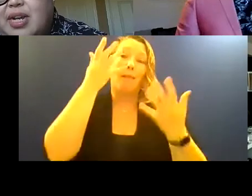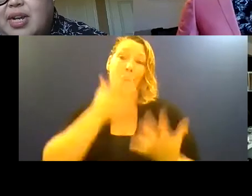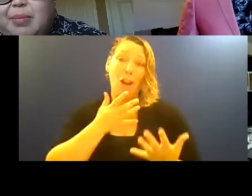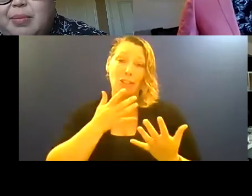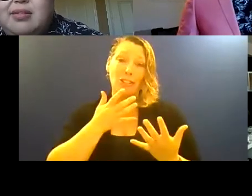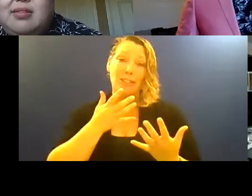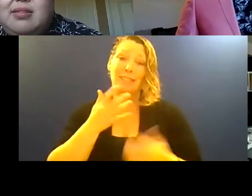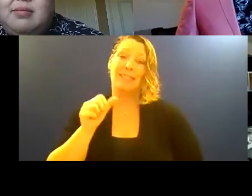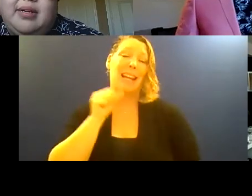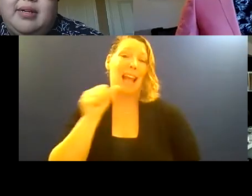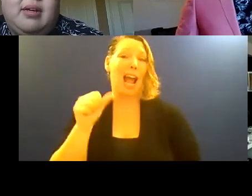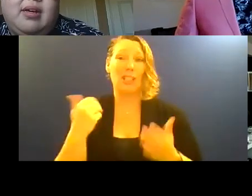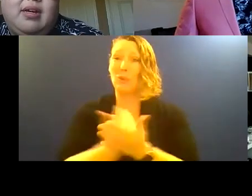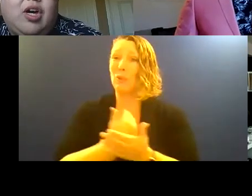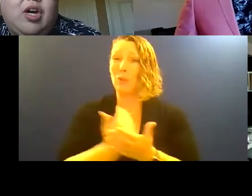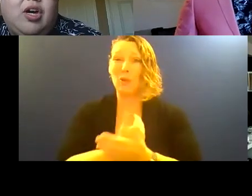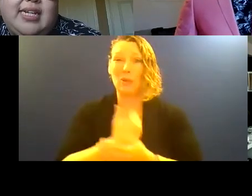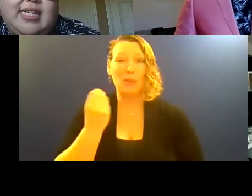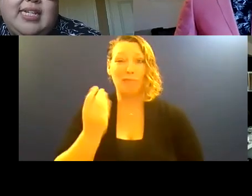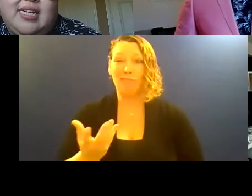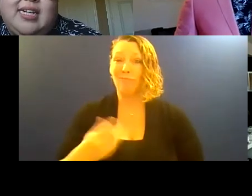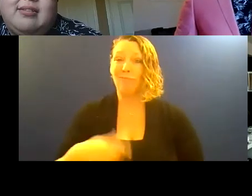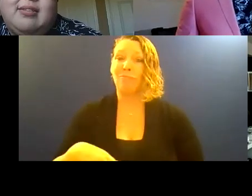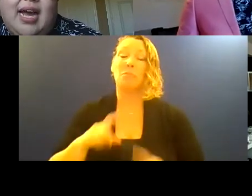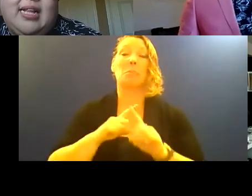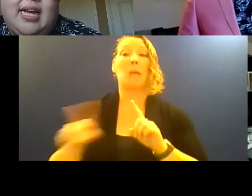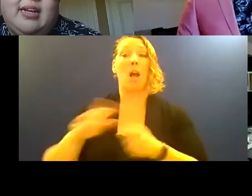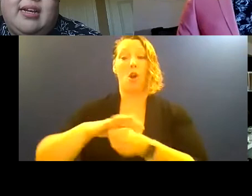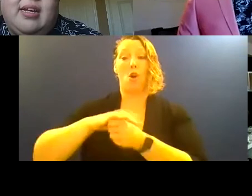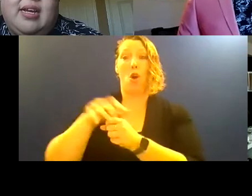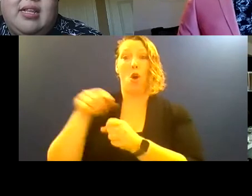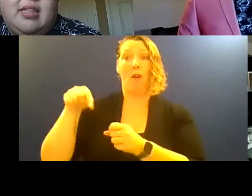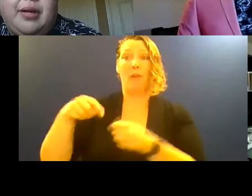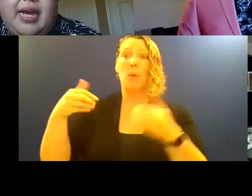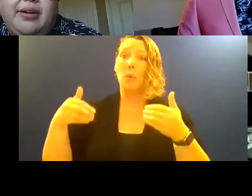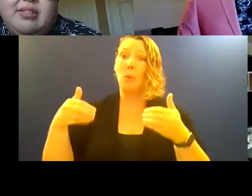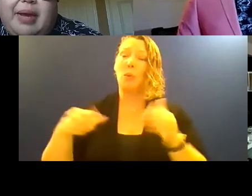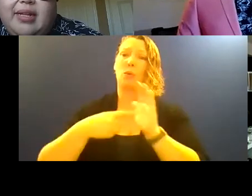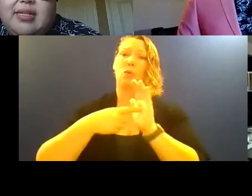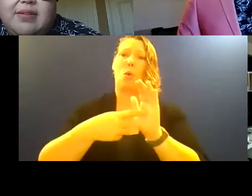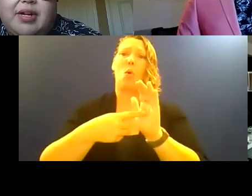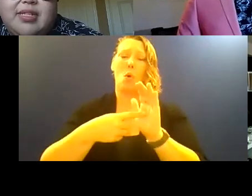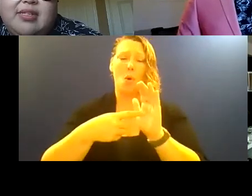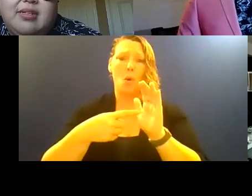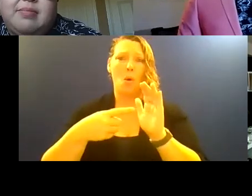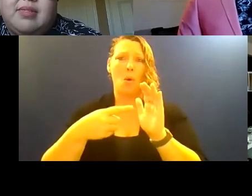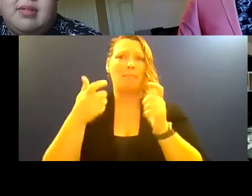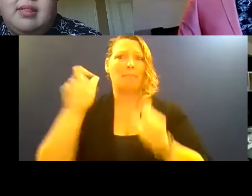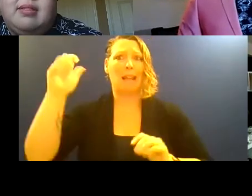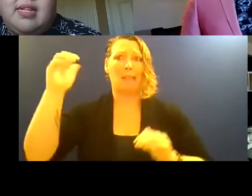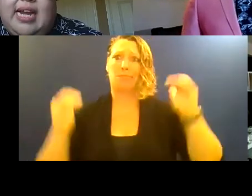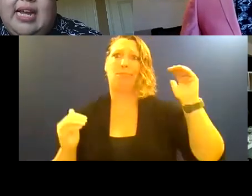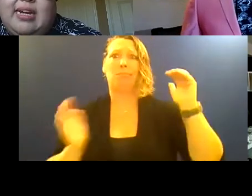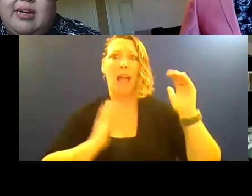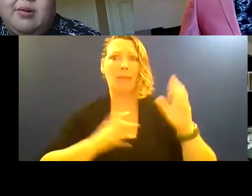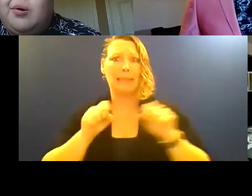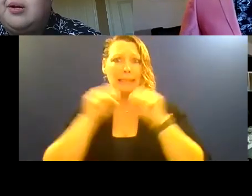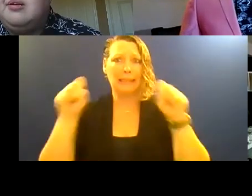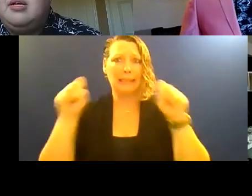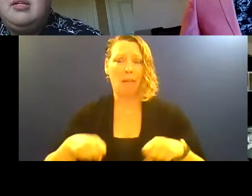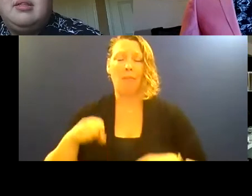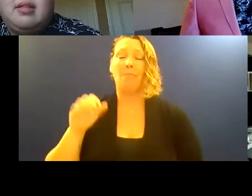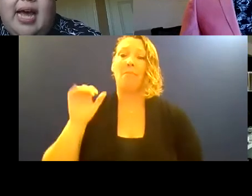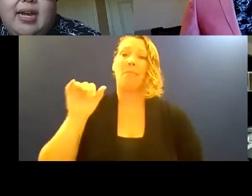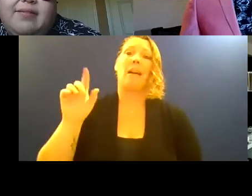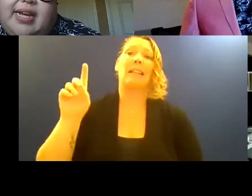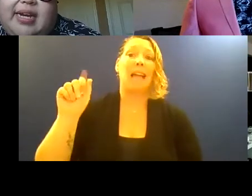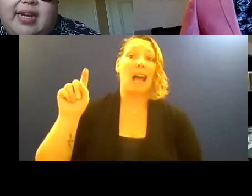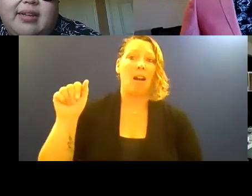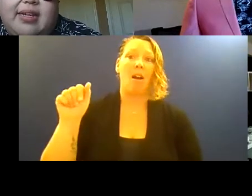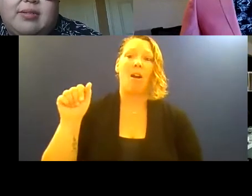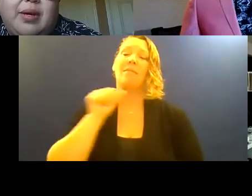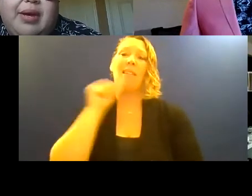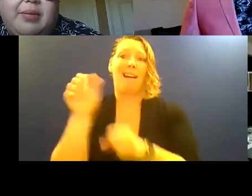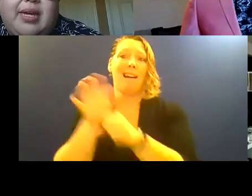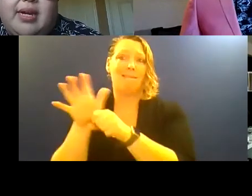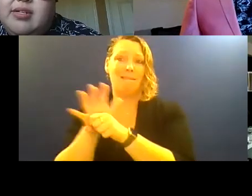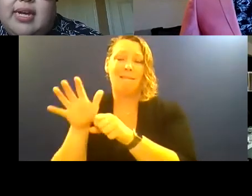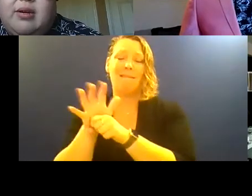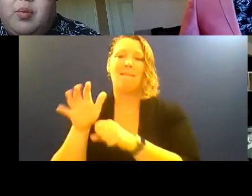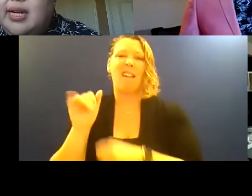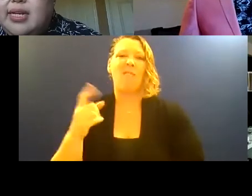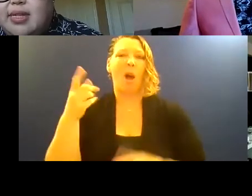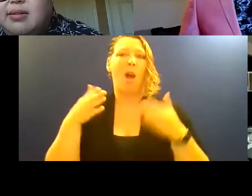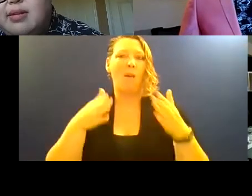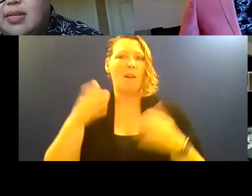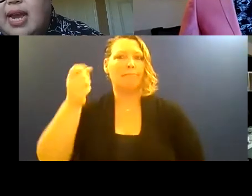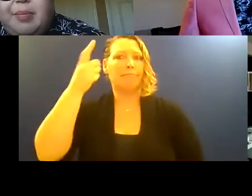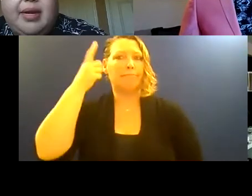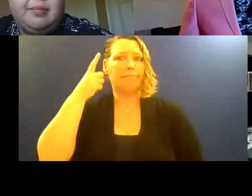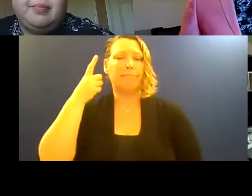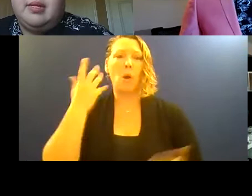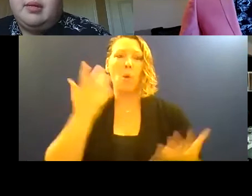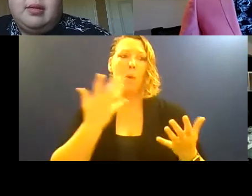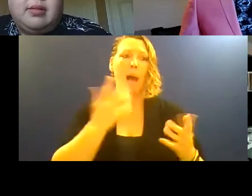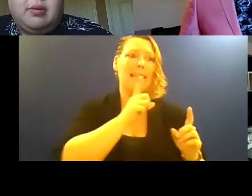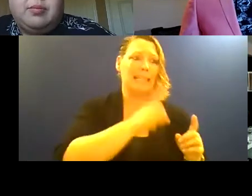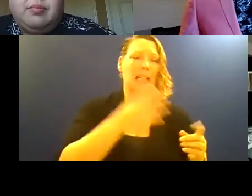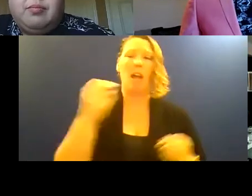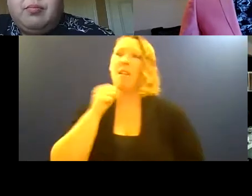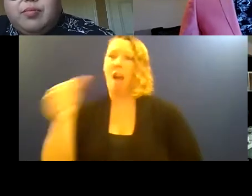Unfortunately, these aren't new dynamics, but COVID-19 has highlighted the precarious balance of our systems, and the data or the lack of data is one way we can understand what is and isn't happening.